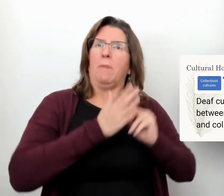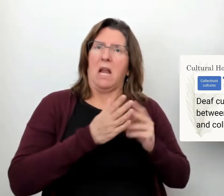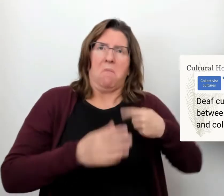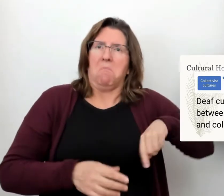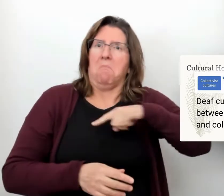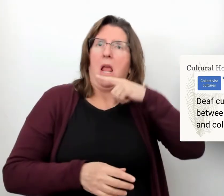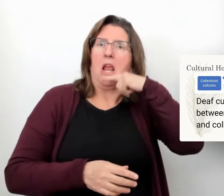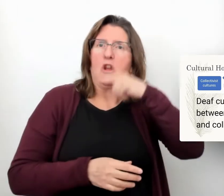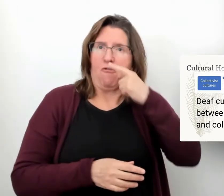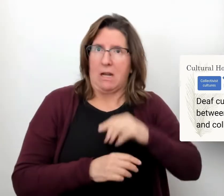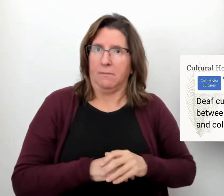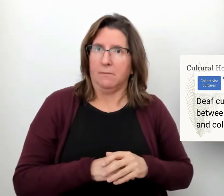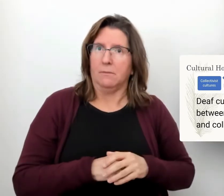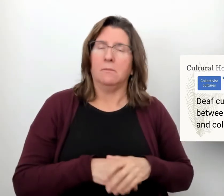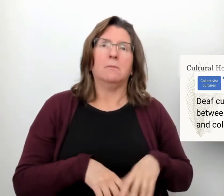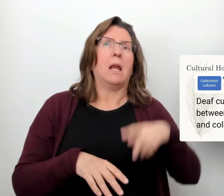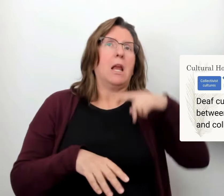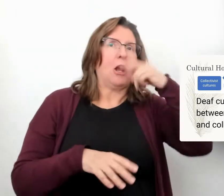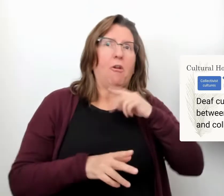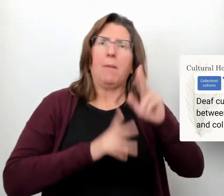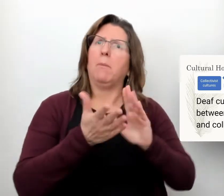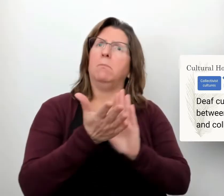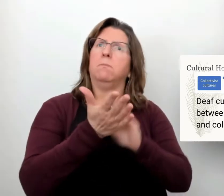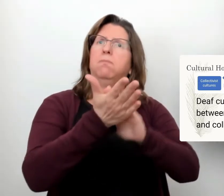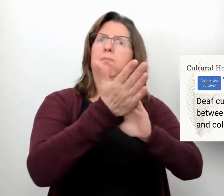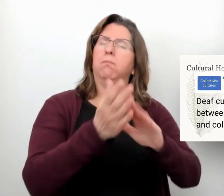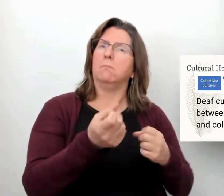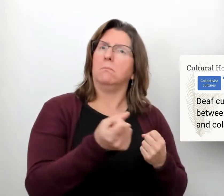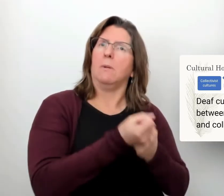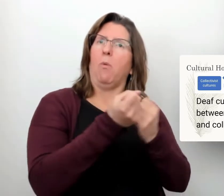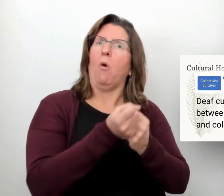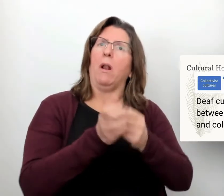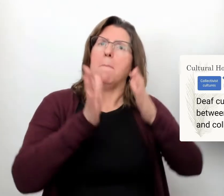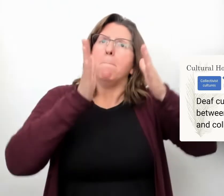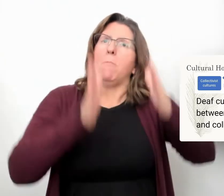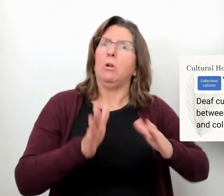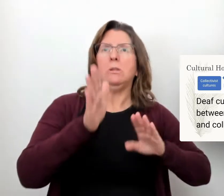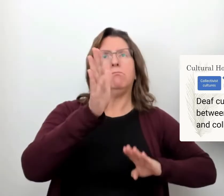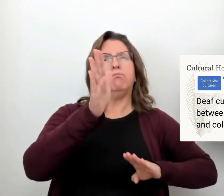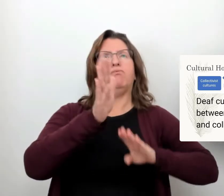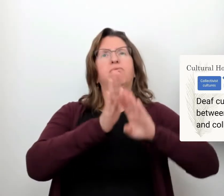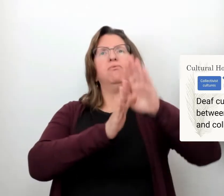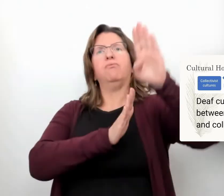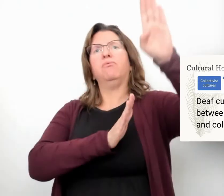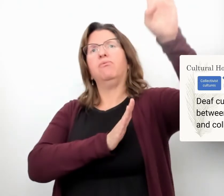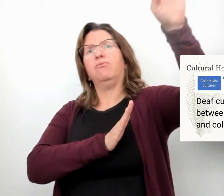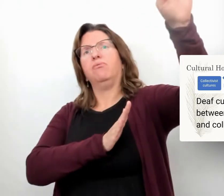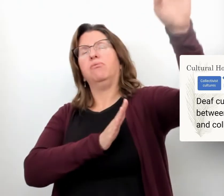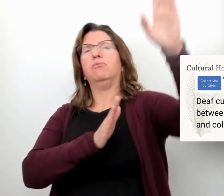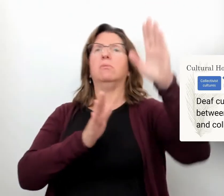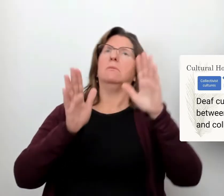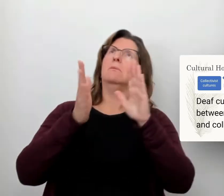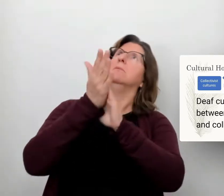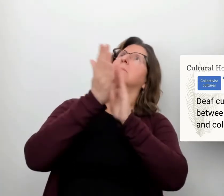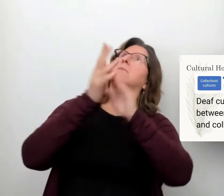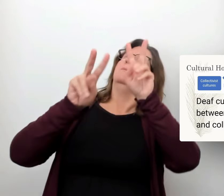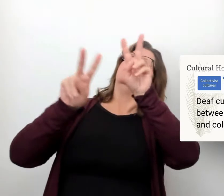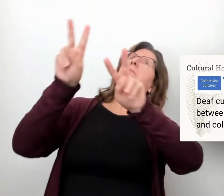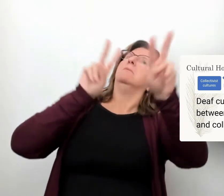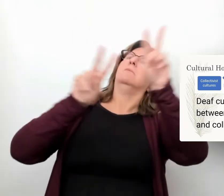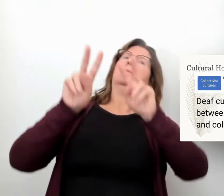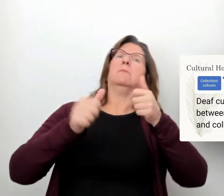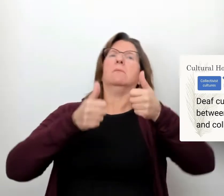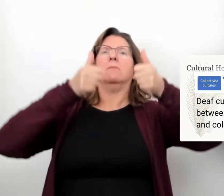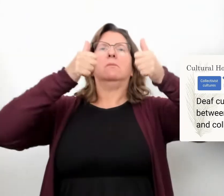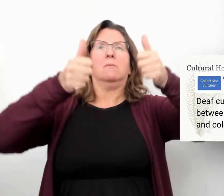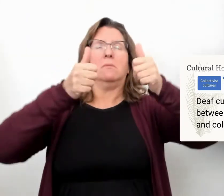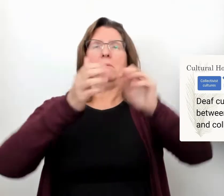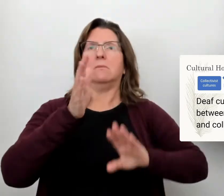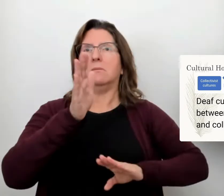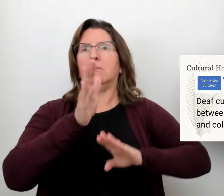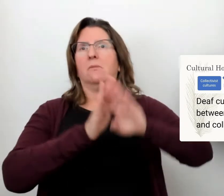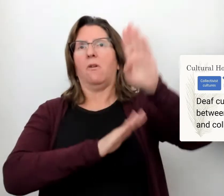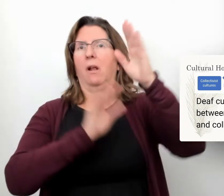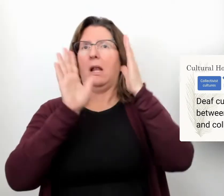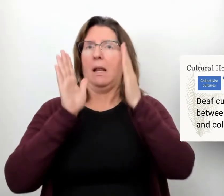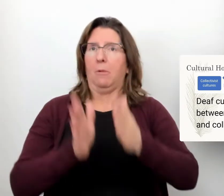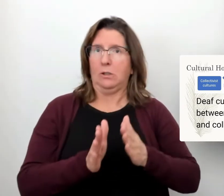and the individualistic culture of the hearing mainstream. Where individual achievement is highly valued and praised.